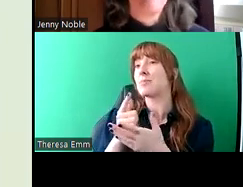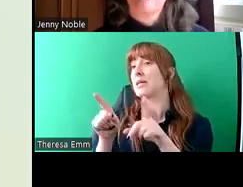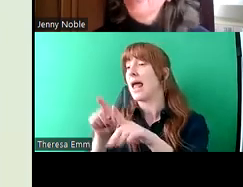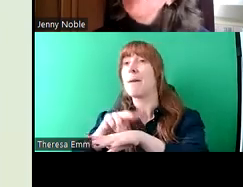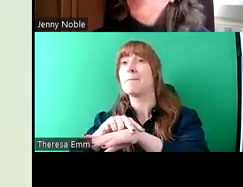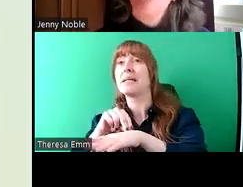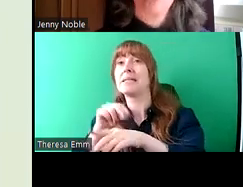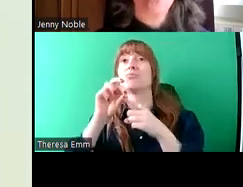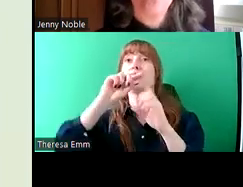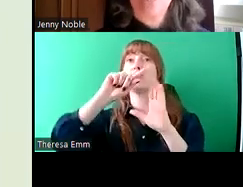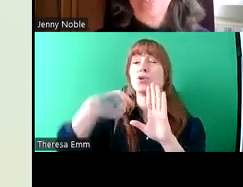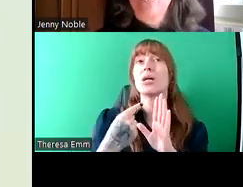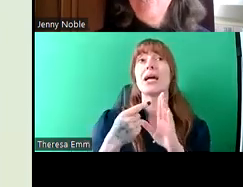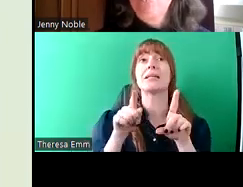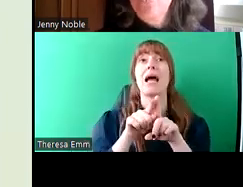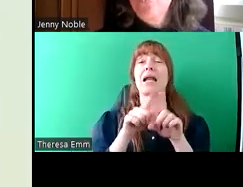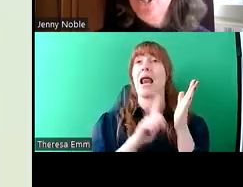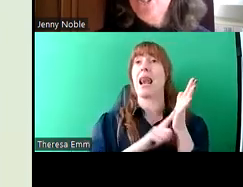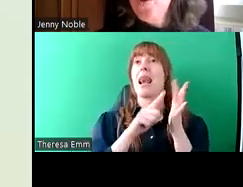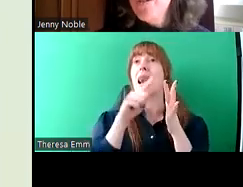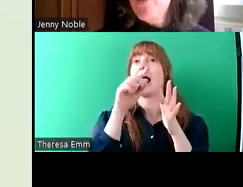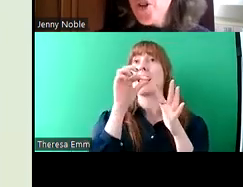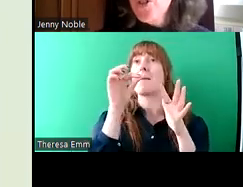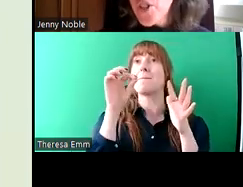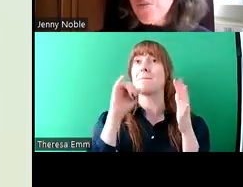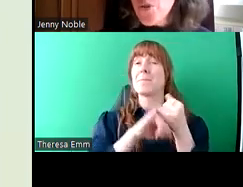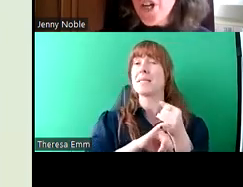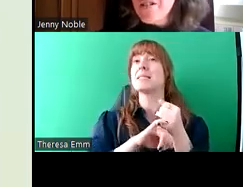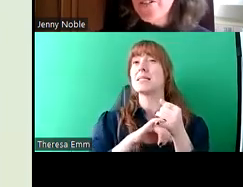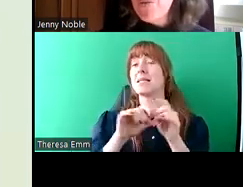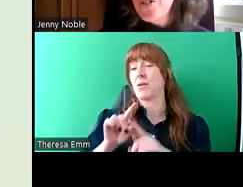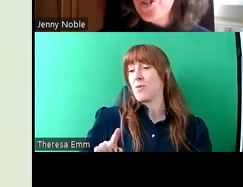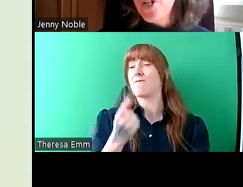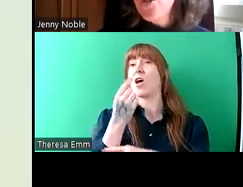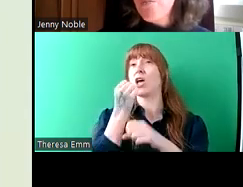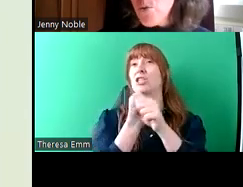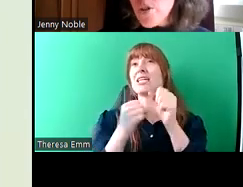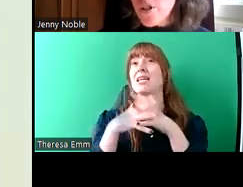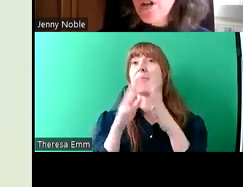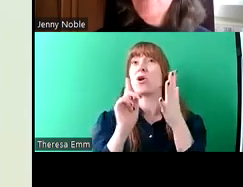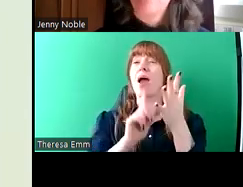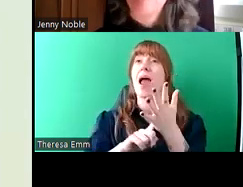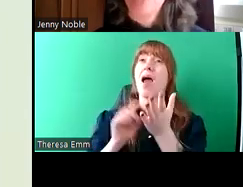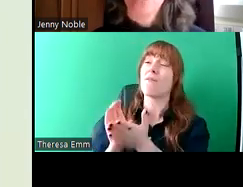and then Lips which was actually GWL's first funded project, lesbians in peer support which